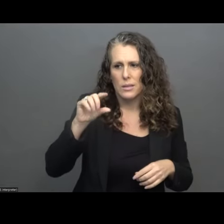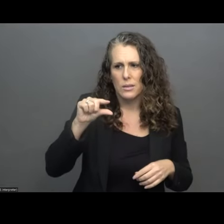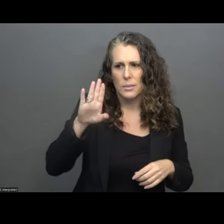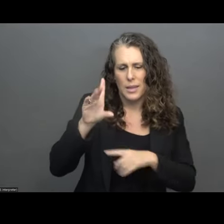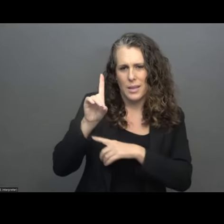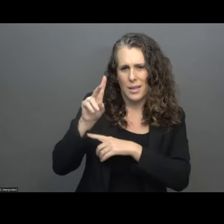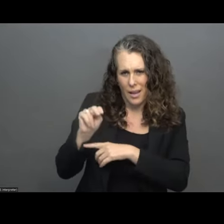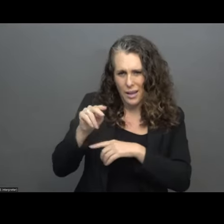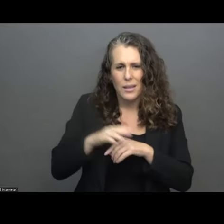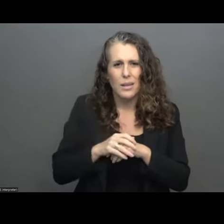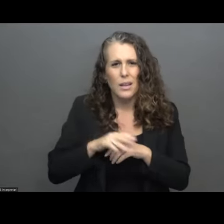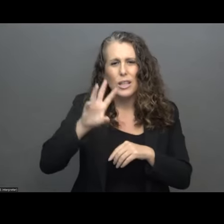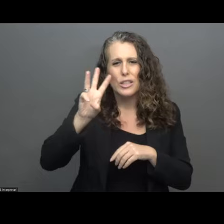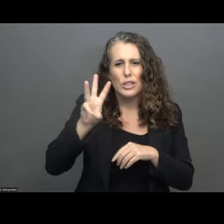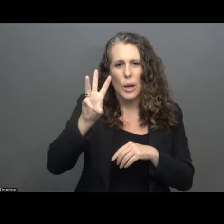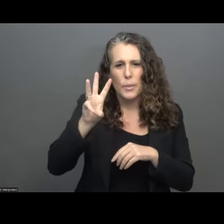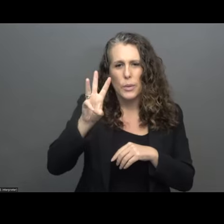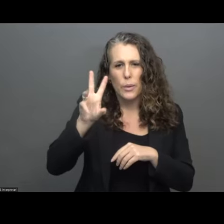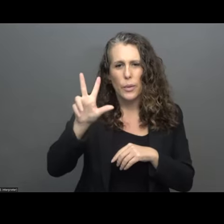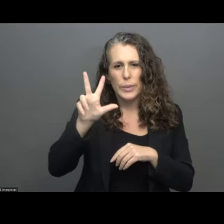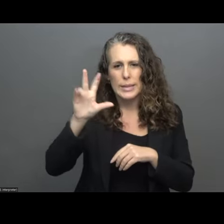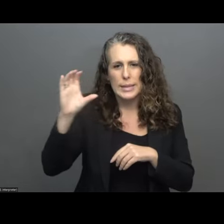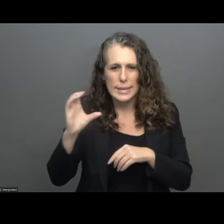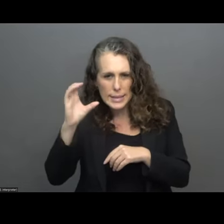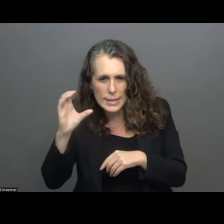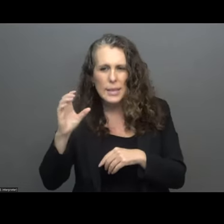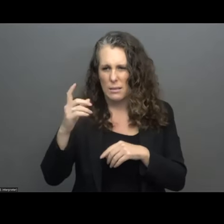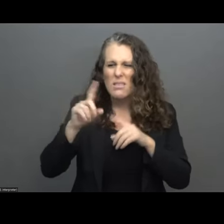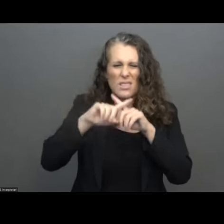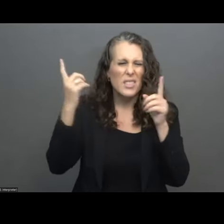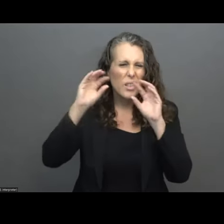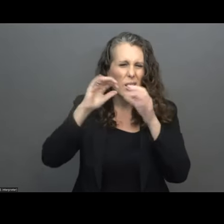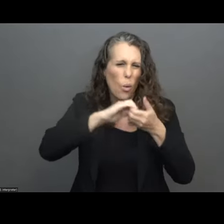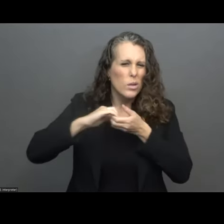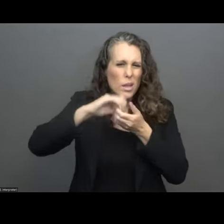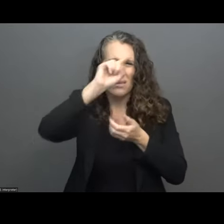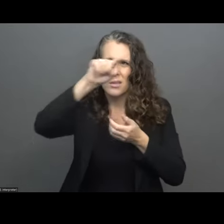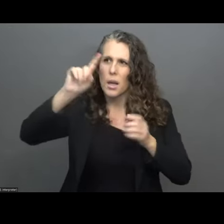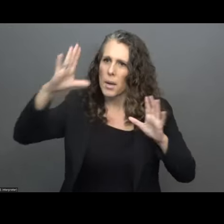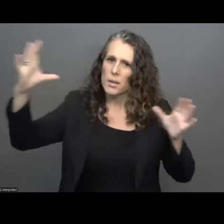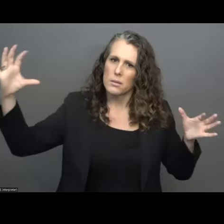the variable 500 w three C to move society forwards to be more intrusive